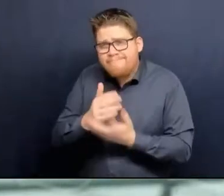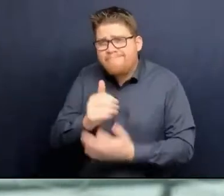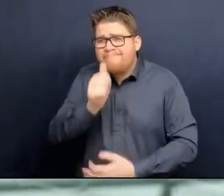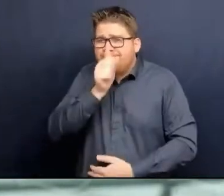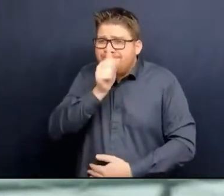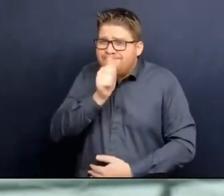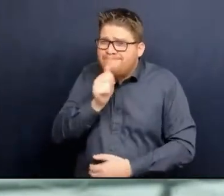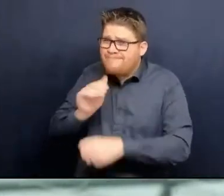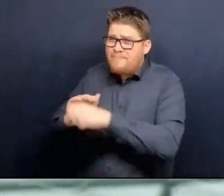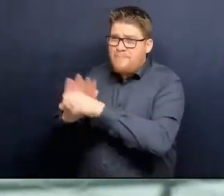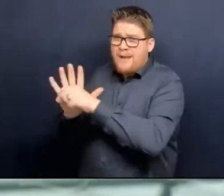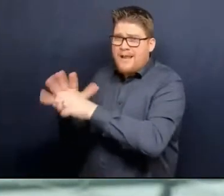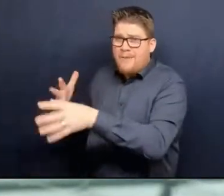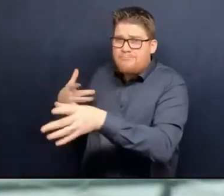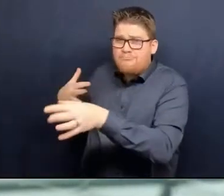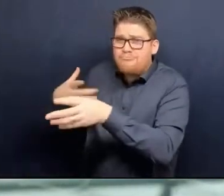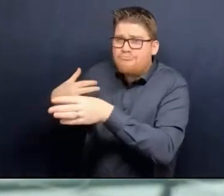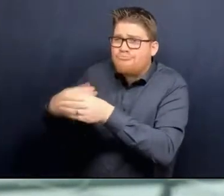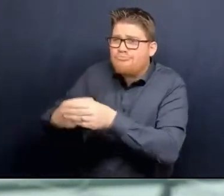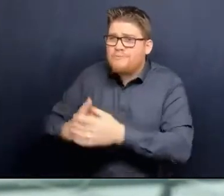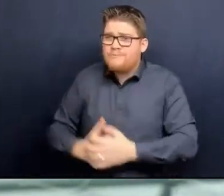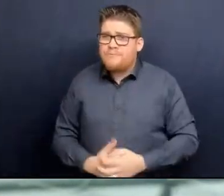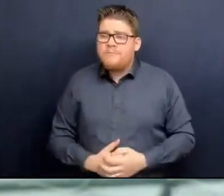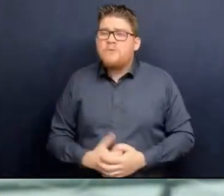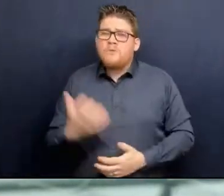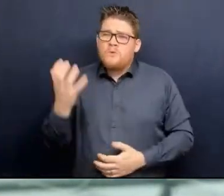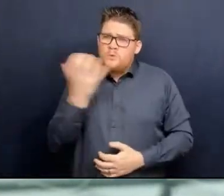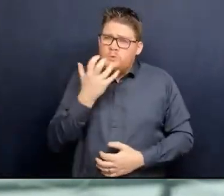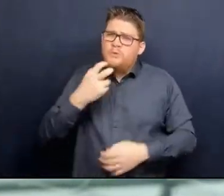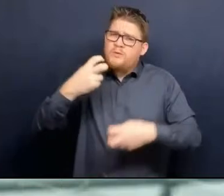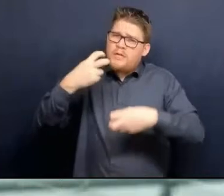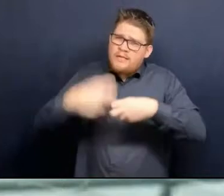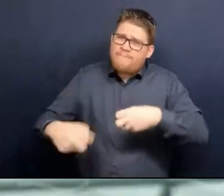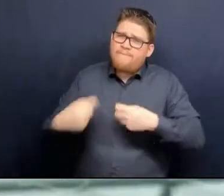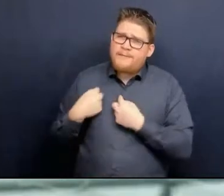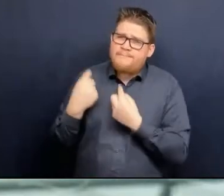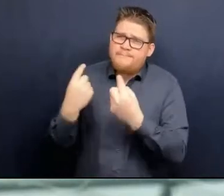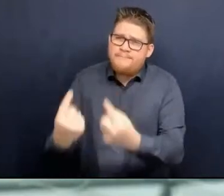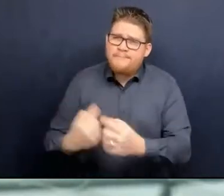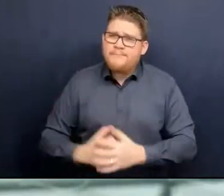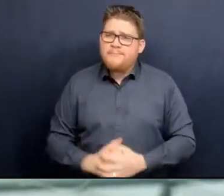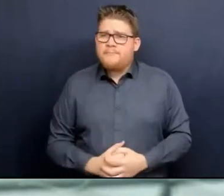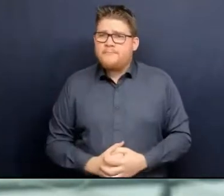difficult. That is why we will be removing restrictions and